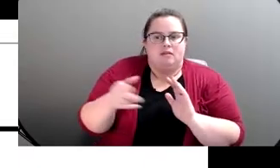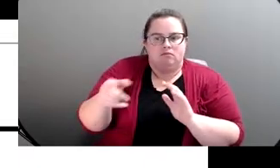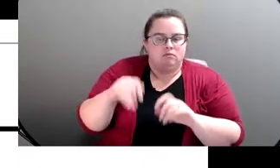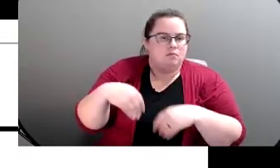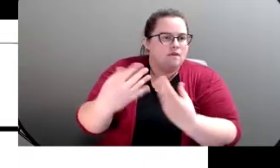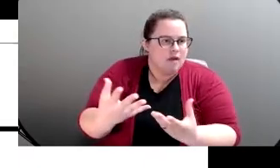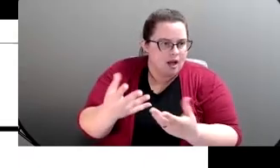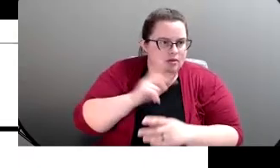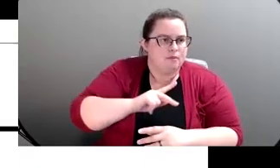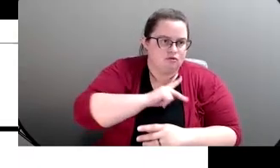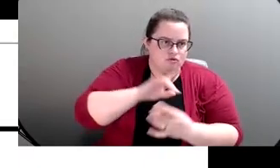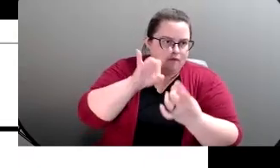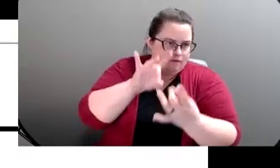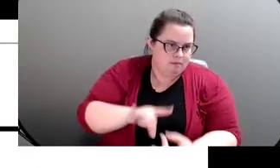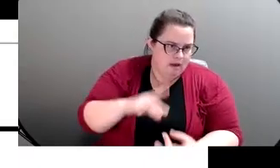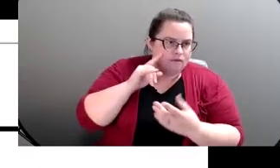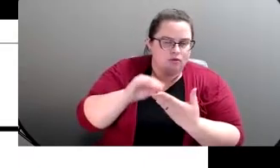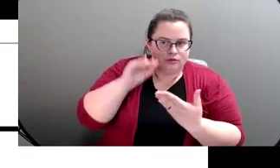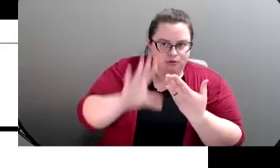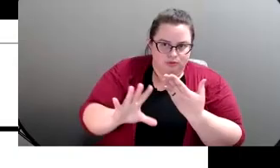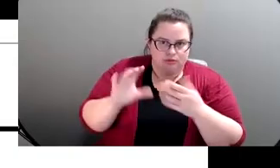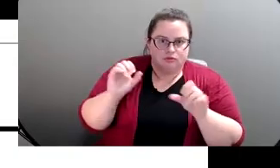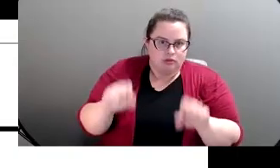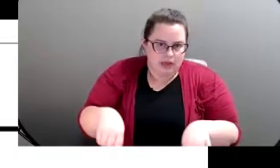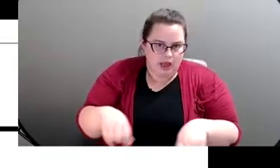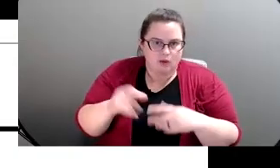personalized feedback for the students, or additional resources